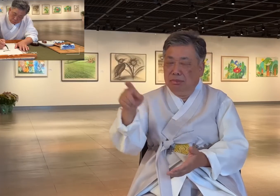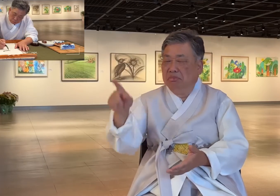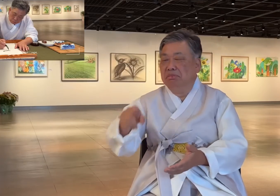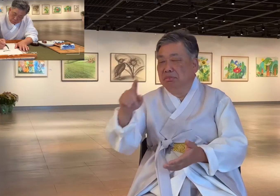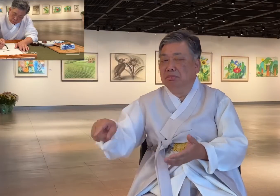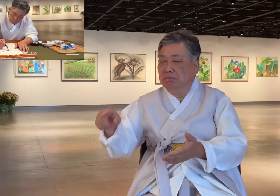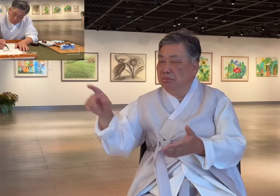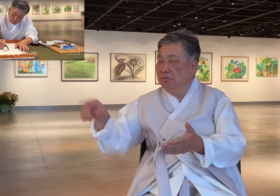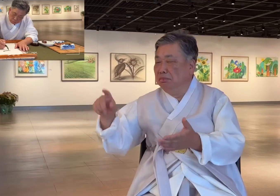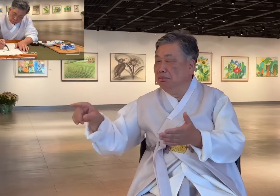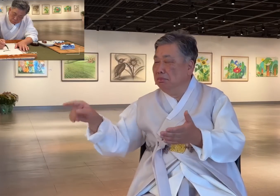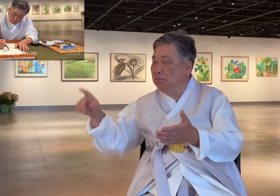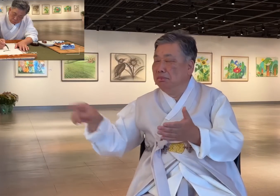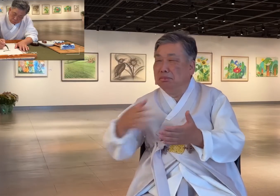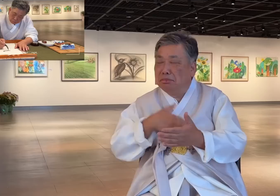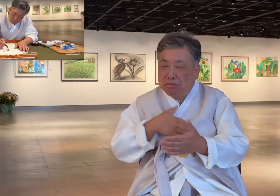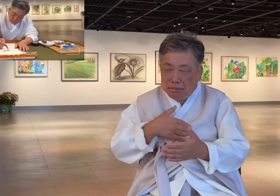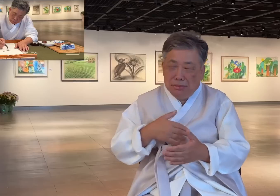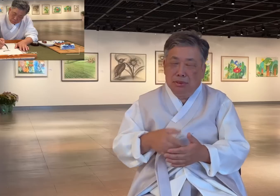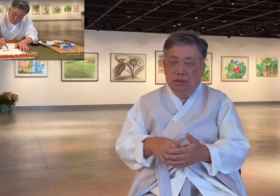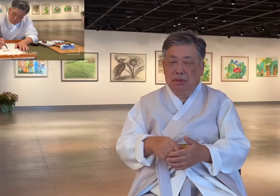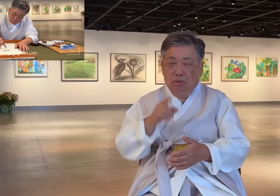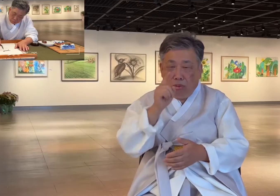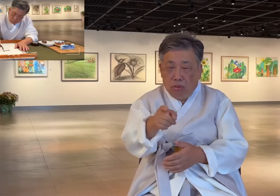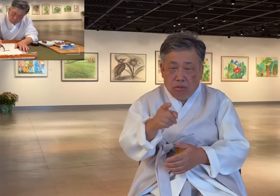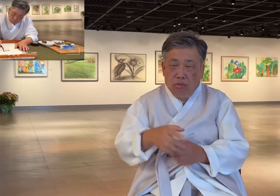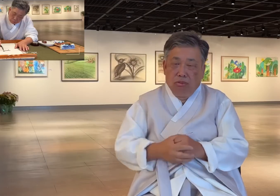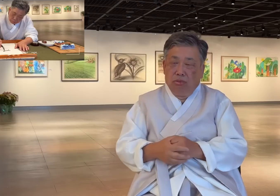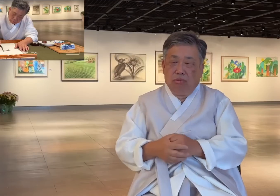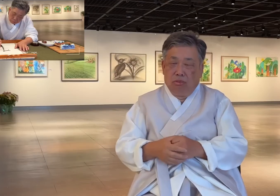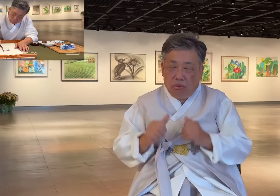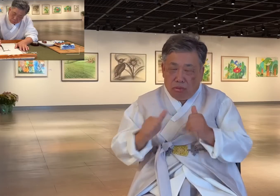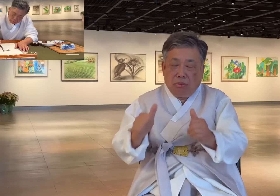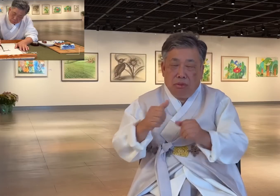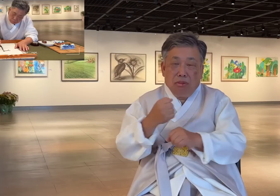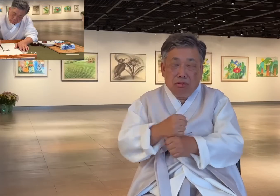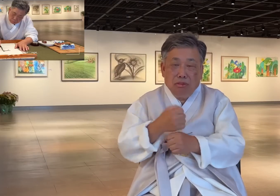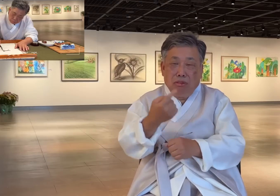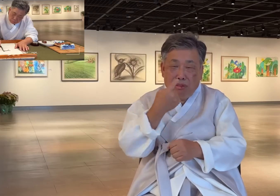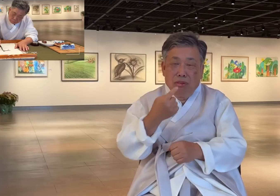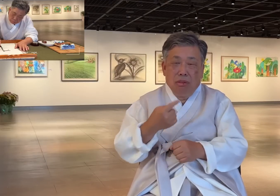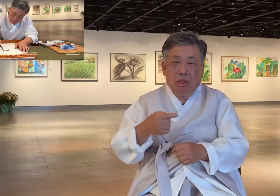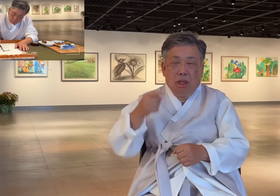with me, and he commented with O and X. “You’re learning hard.